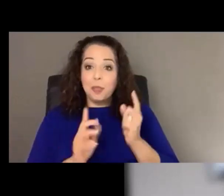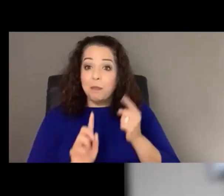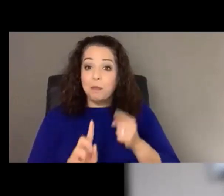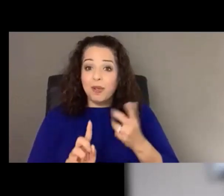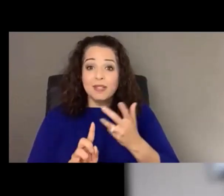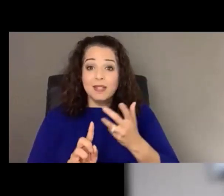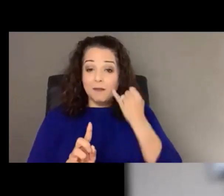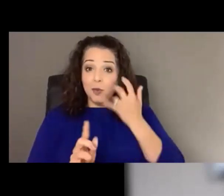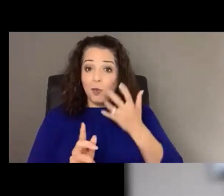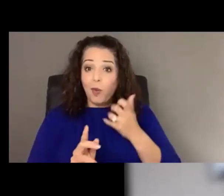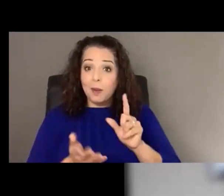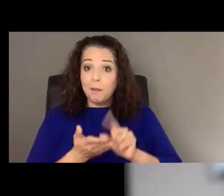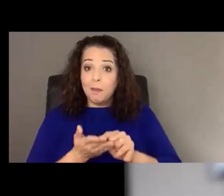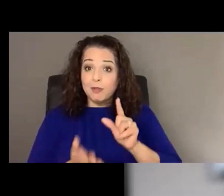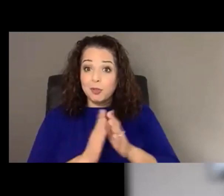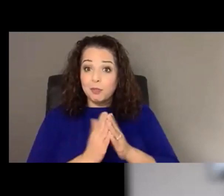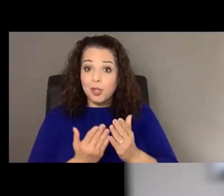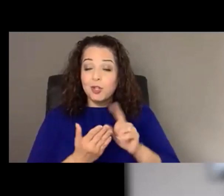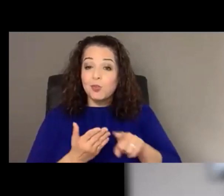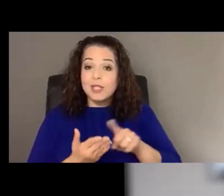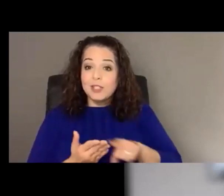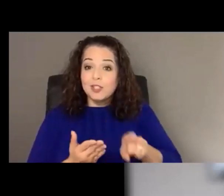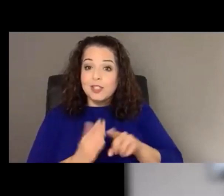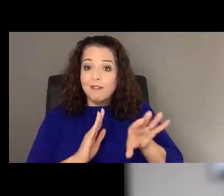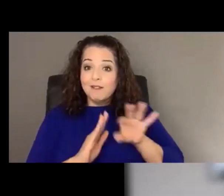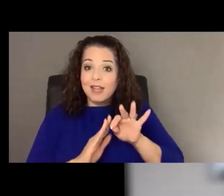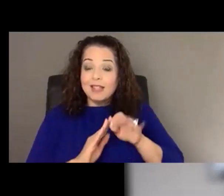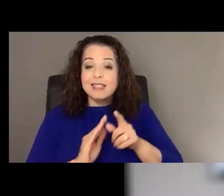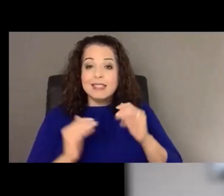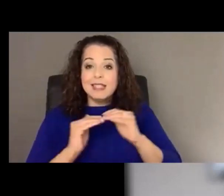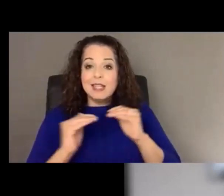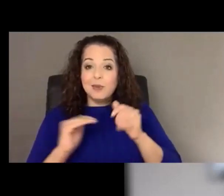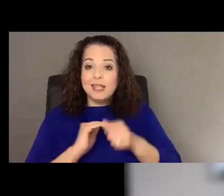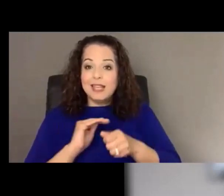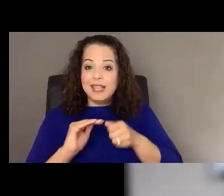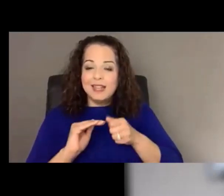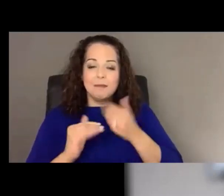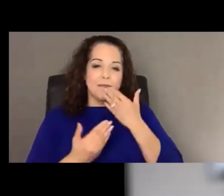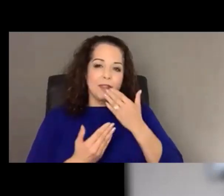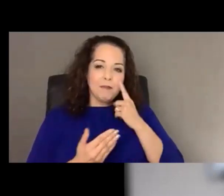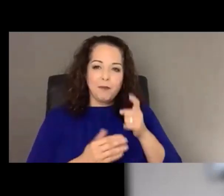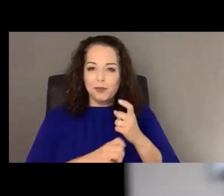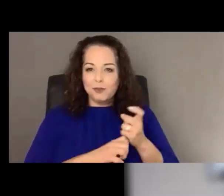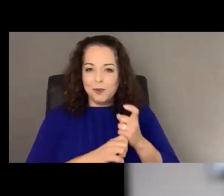I guess the research finding is equally as hidden. Thank you for that little joke,